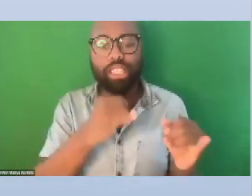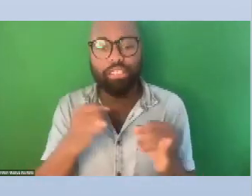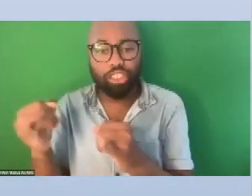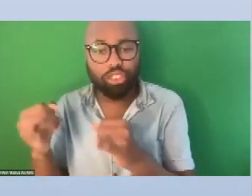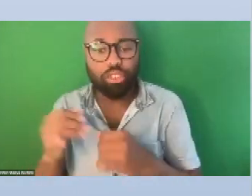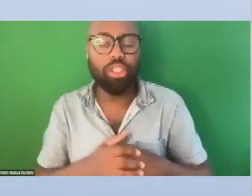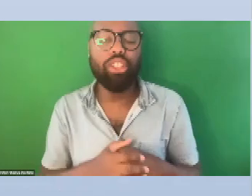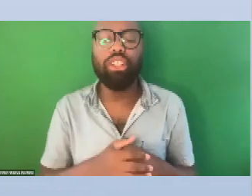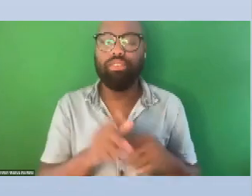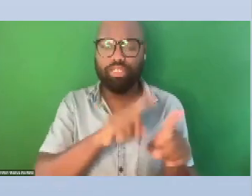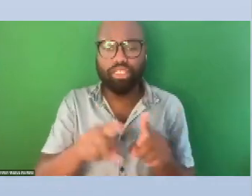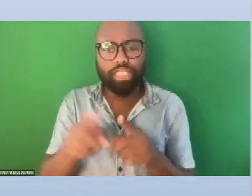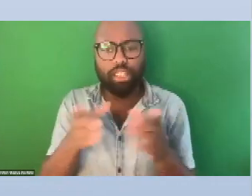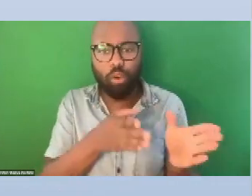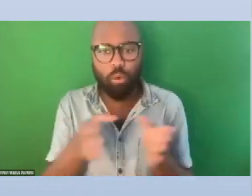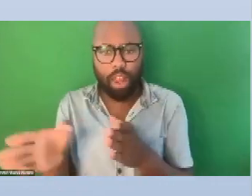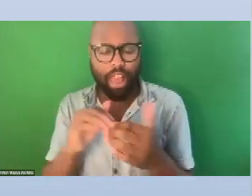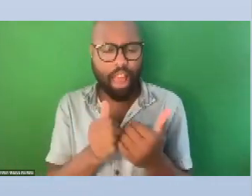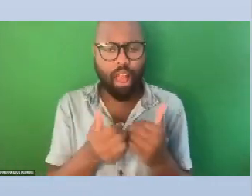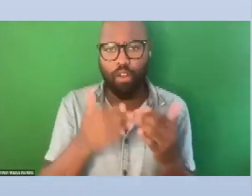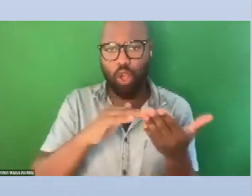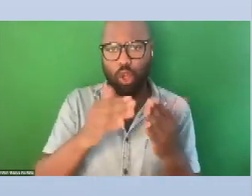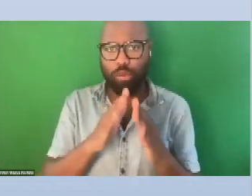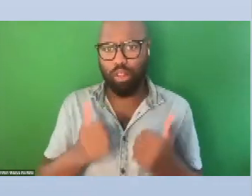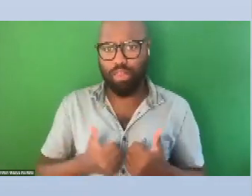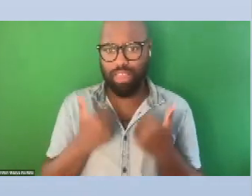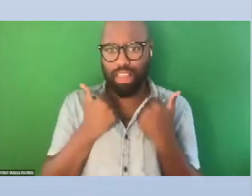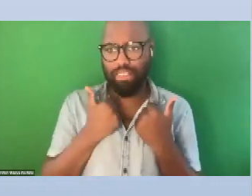which community living, the ideal of it,